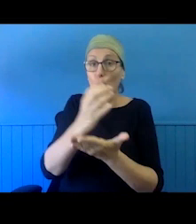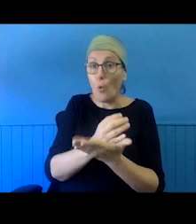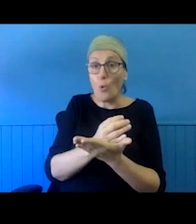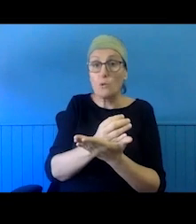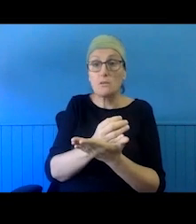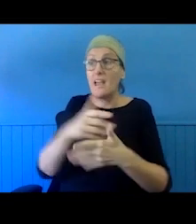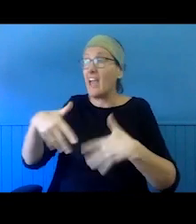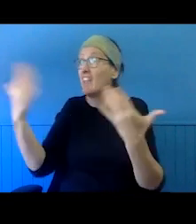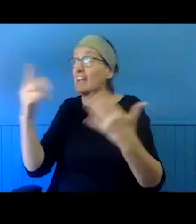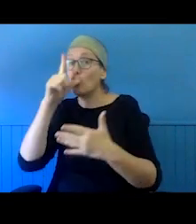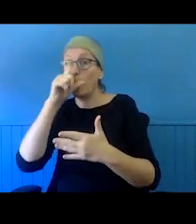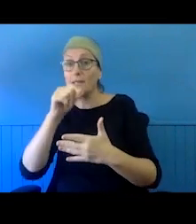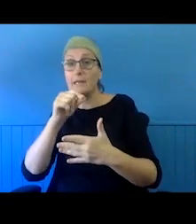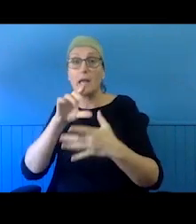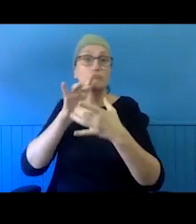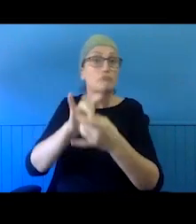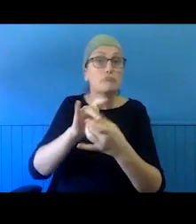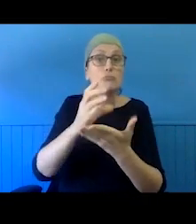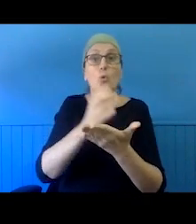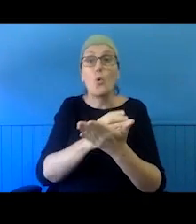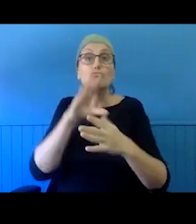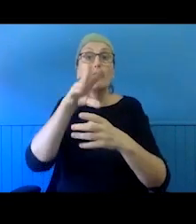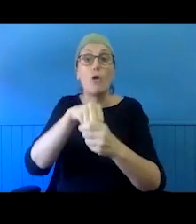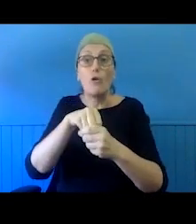networks, but also there's audiences on Udemy that will find you as well.